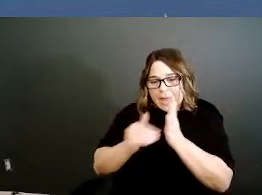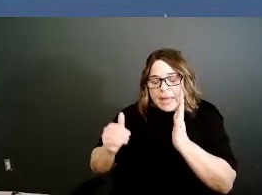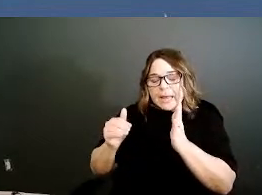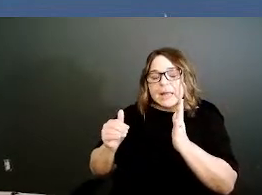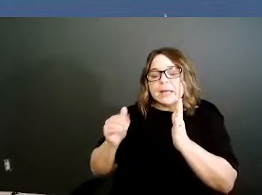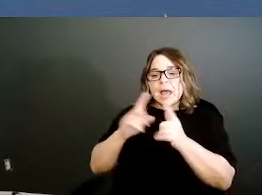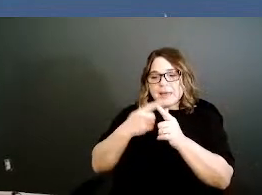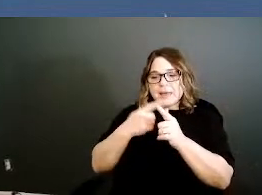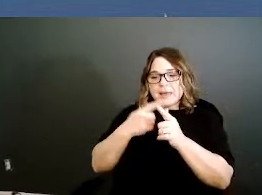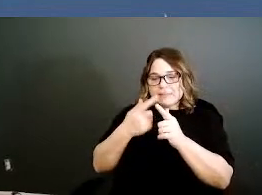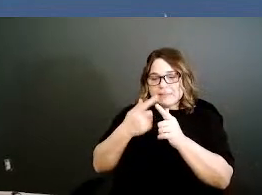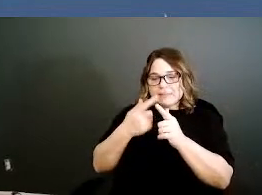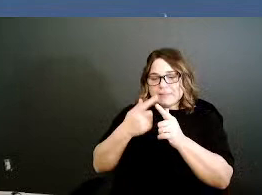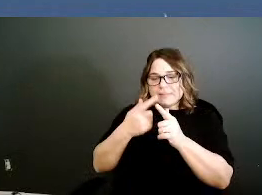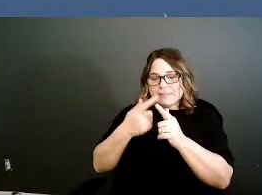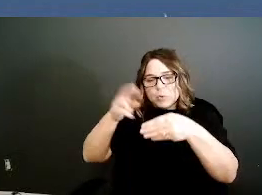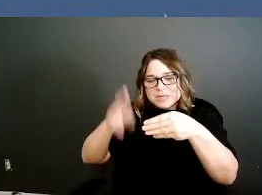THOSE WHO HAVE PTSD ARE NOT ALLOWED TO GO BACK YET WE